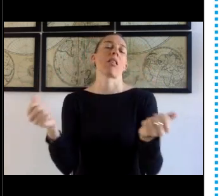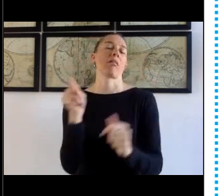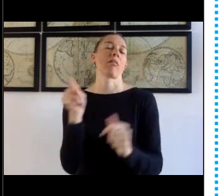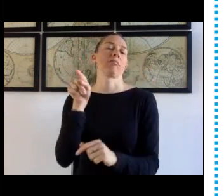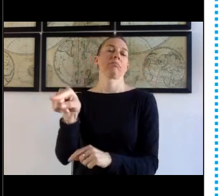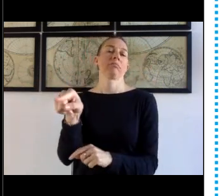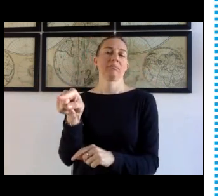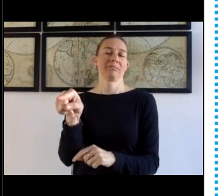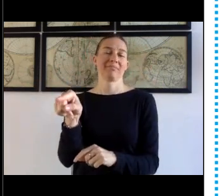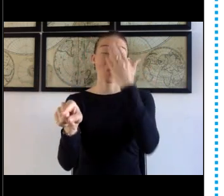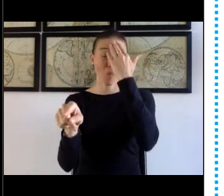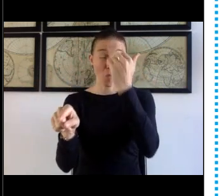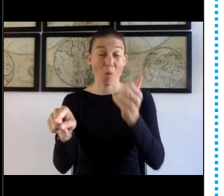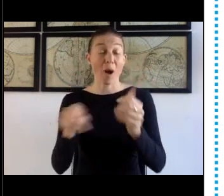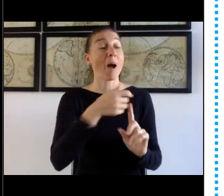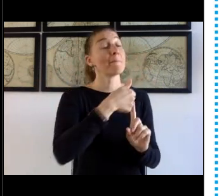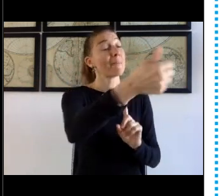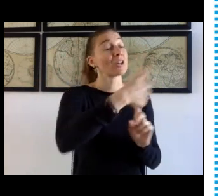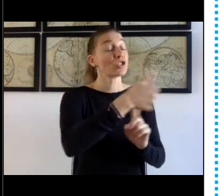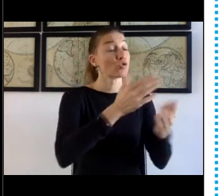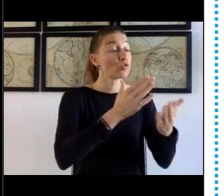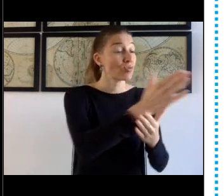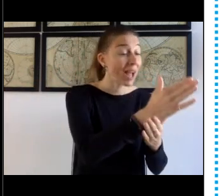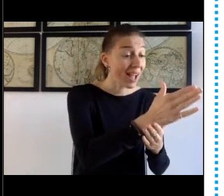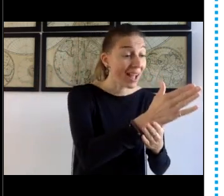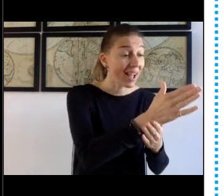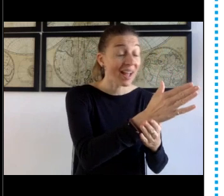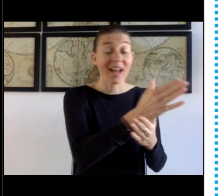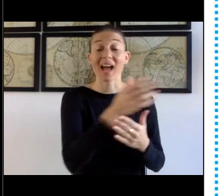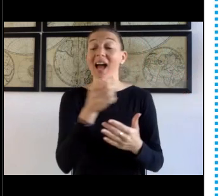in between the passenger's rights and the actual say reality.